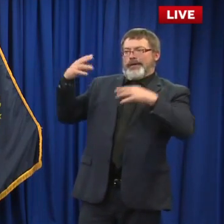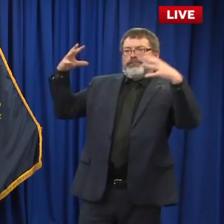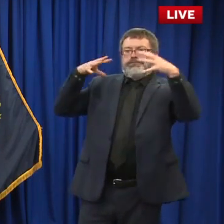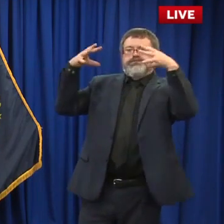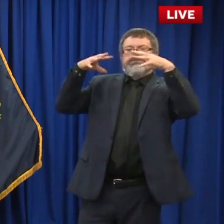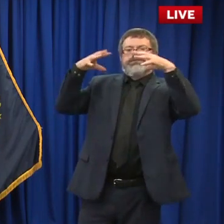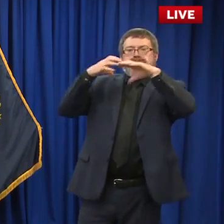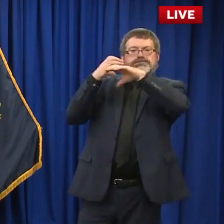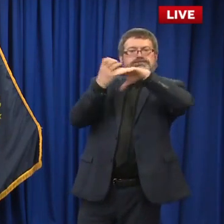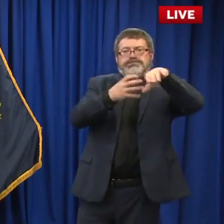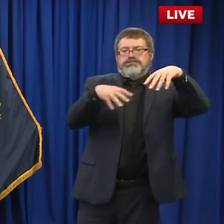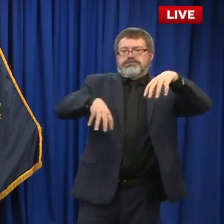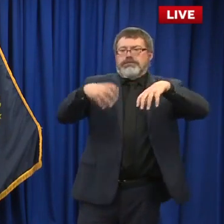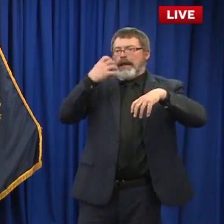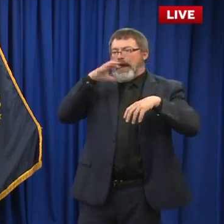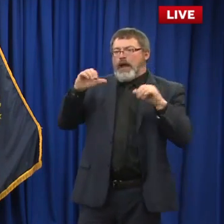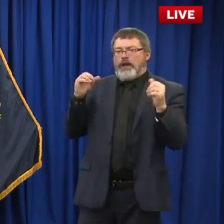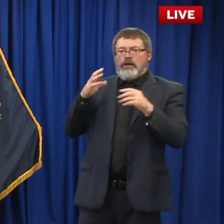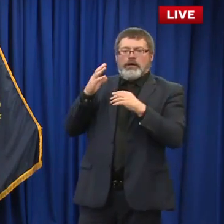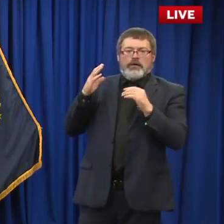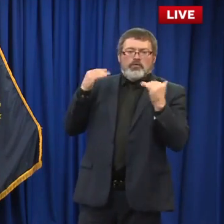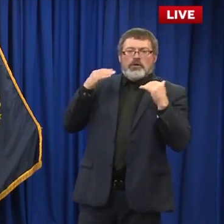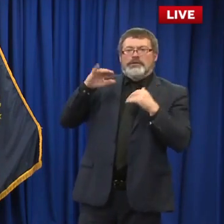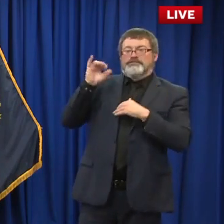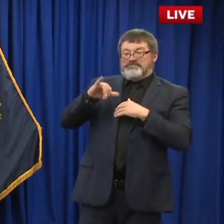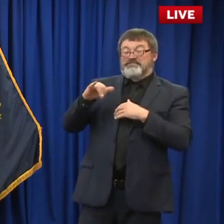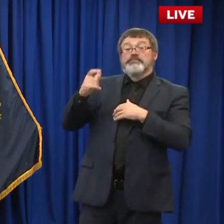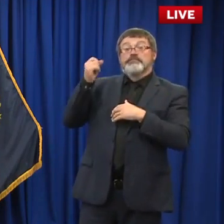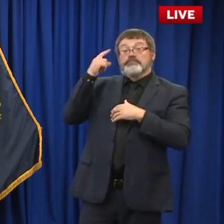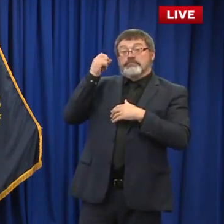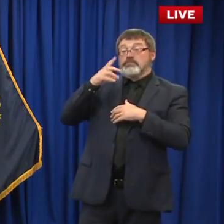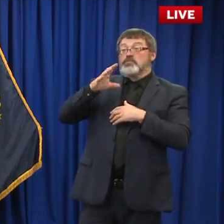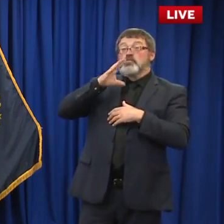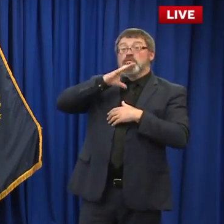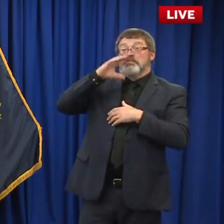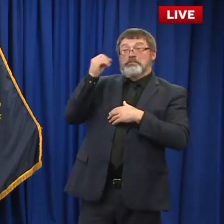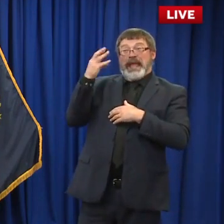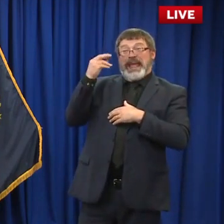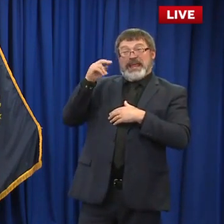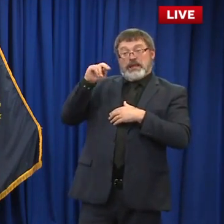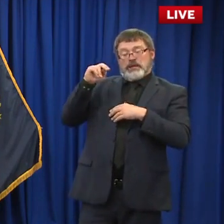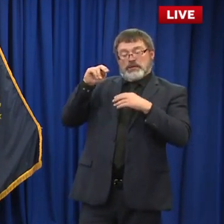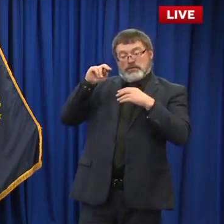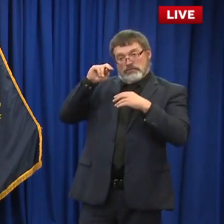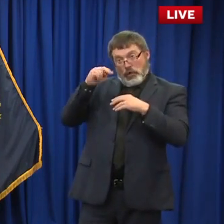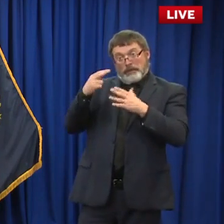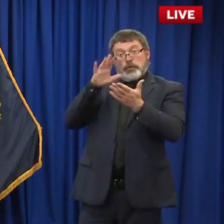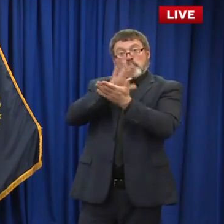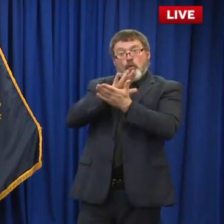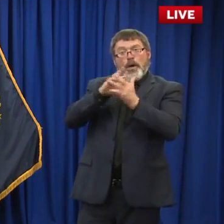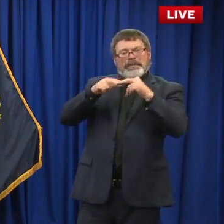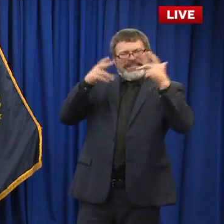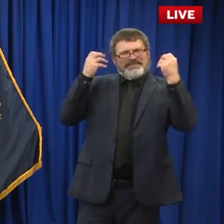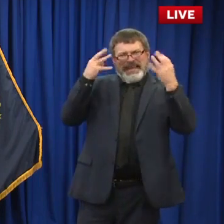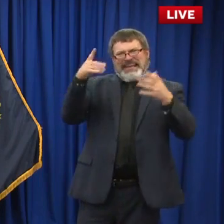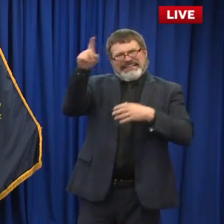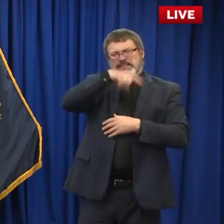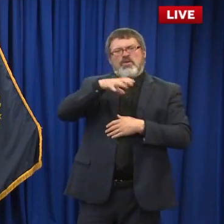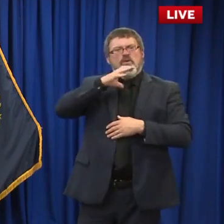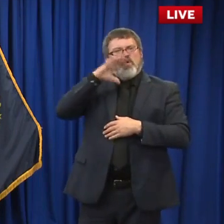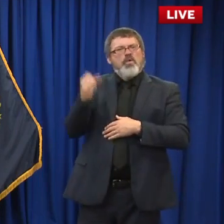THE DISCUSSION OF HVAC SYSTEMS AND VENTILATION IS IMPORTANT AND A LOT OF THE OLDER SCHOOL BUILDINGS IN NEW HAMPSHIRE ARE STILL IN USE.